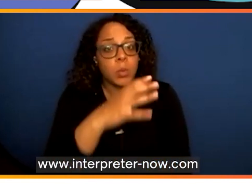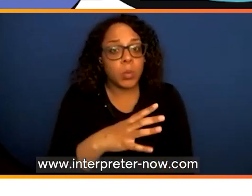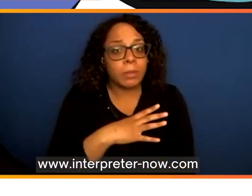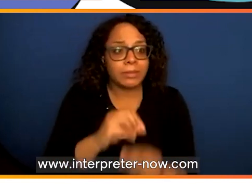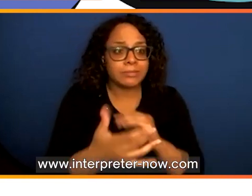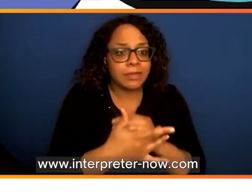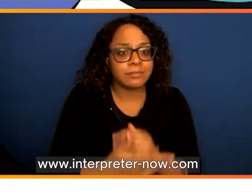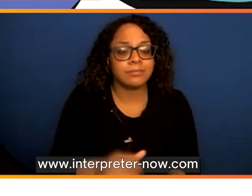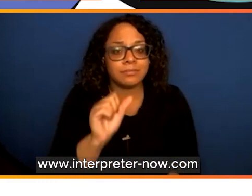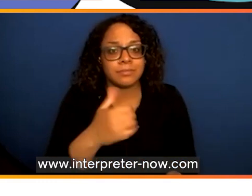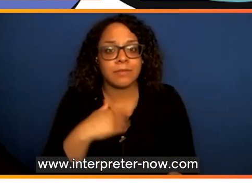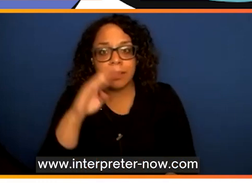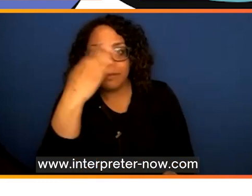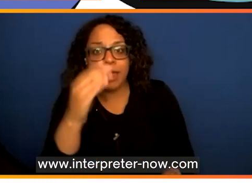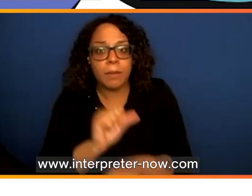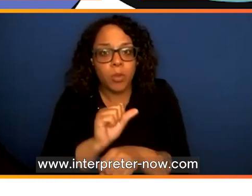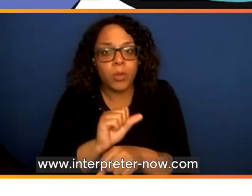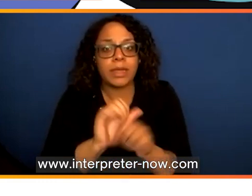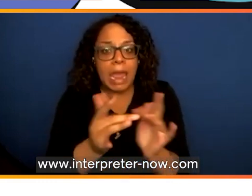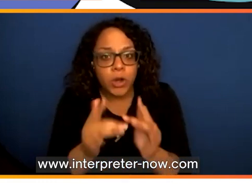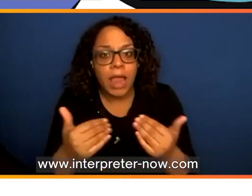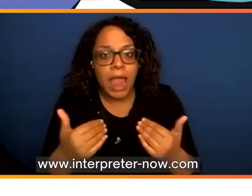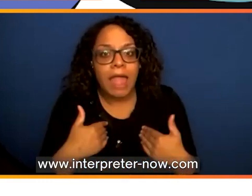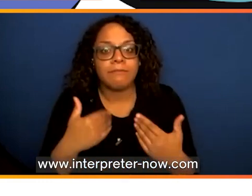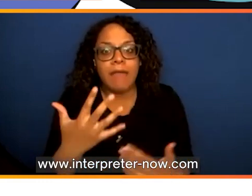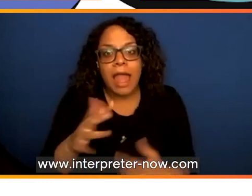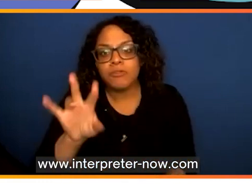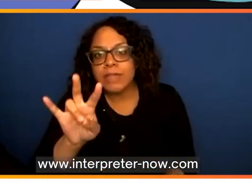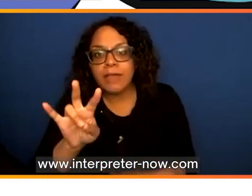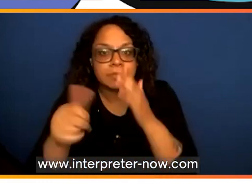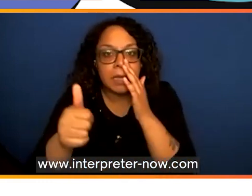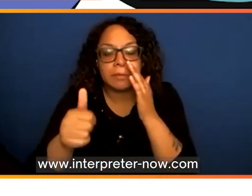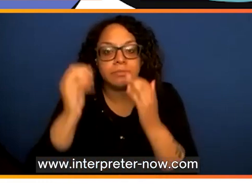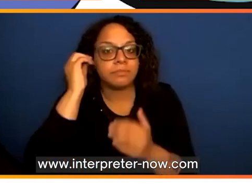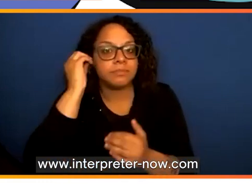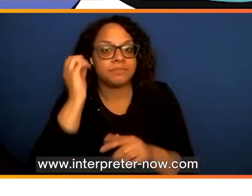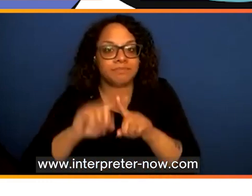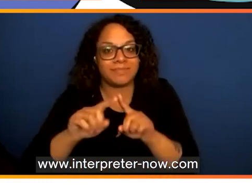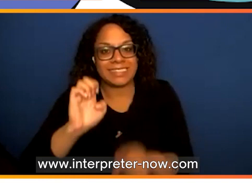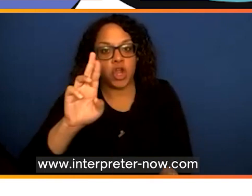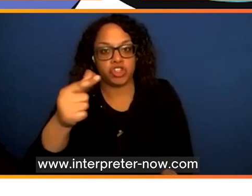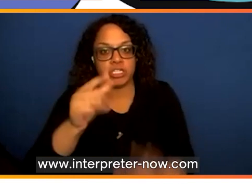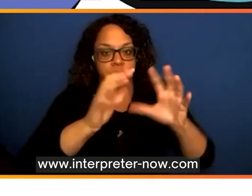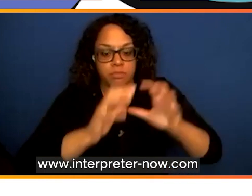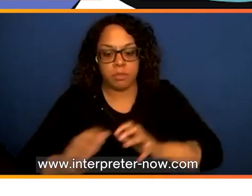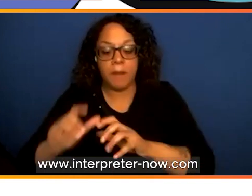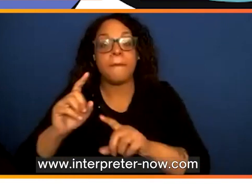allyship spans all of them horizontally; all of us need allies. That's where I start my